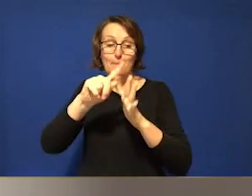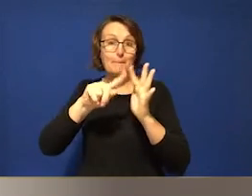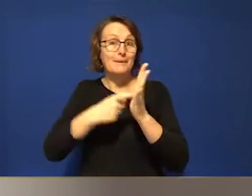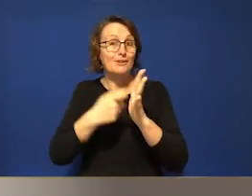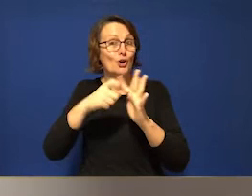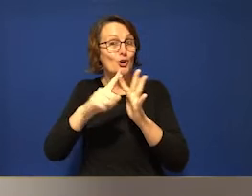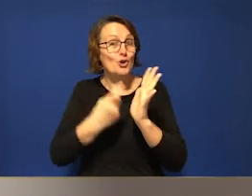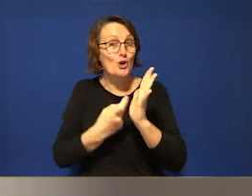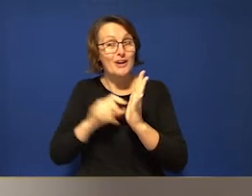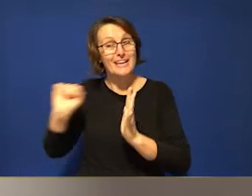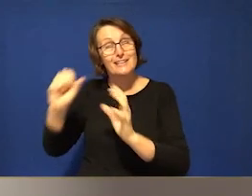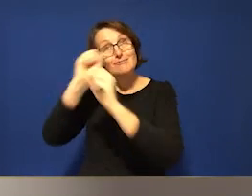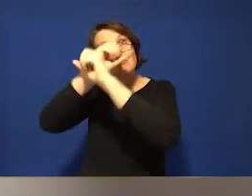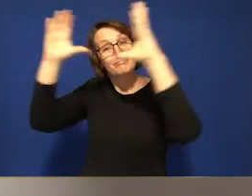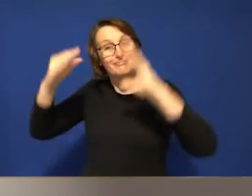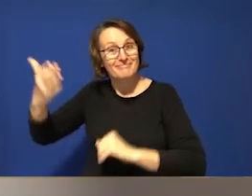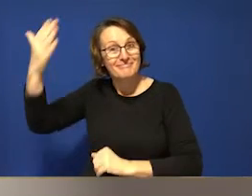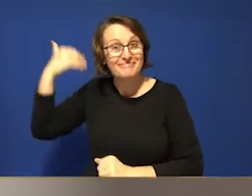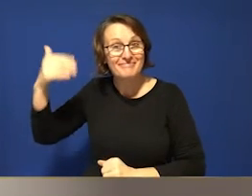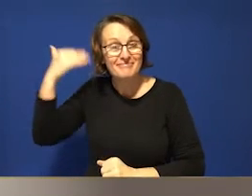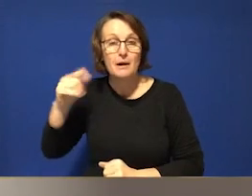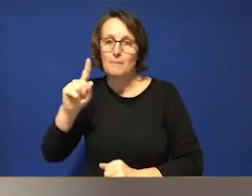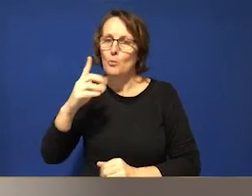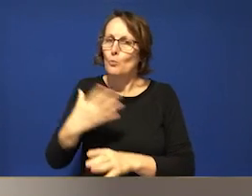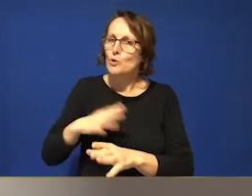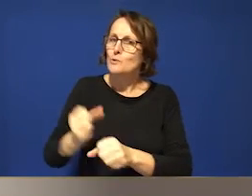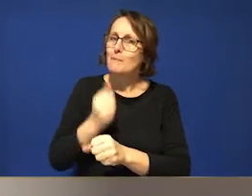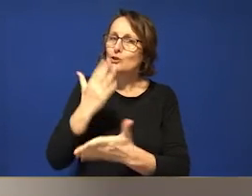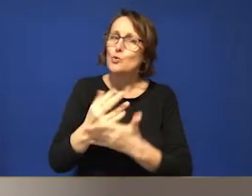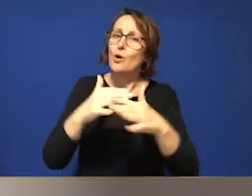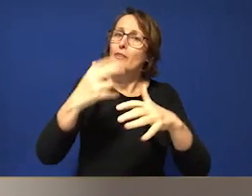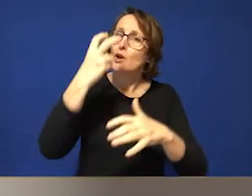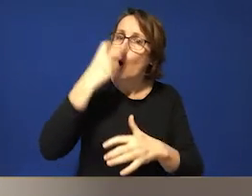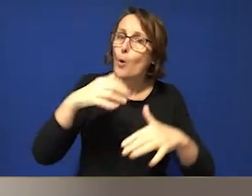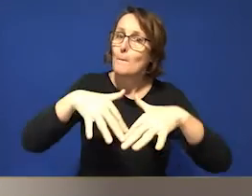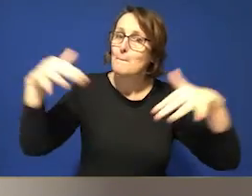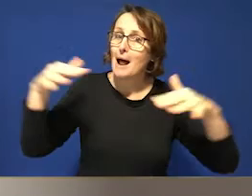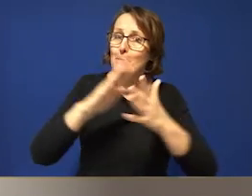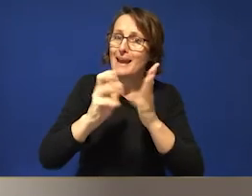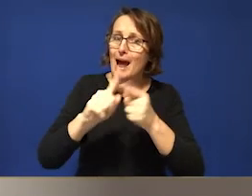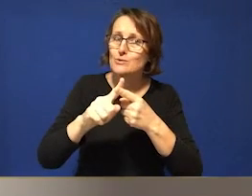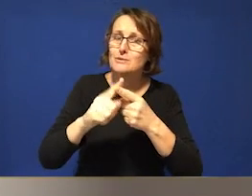and what we did is make sure that, that building could be finished one day, if it ever could. And there are parts of it that can be finished